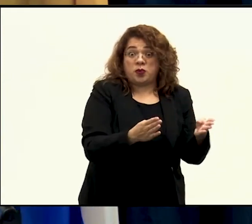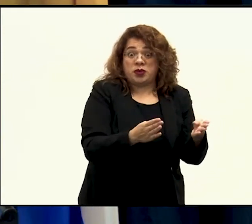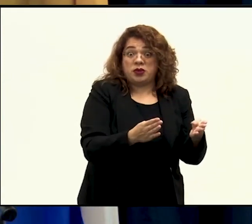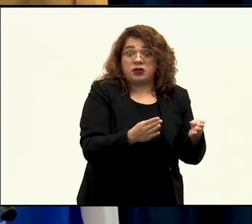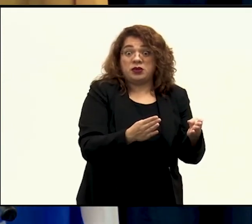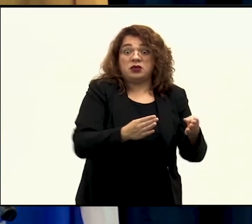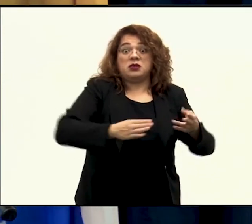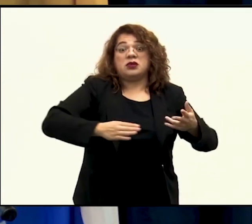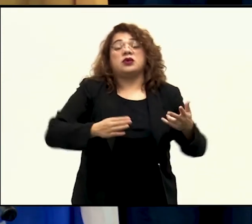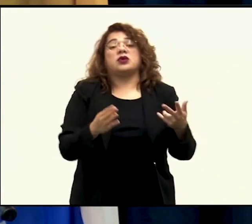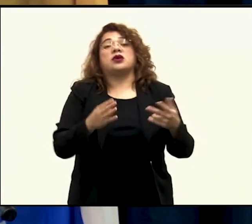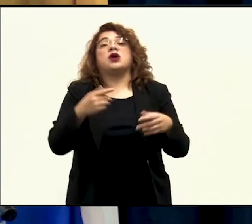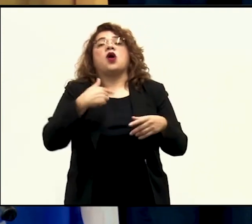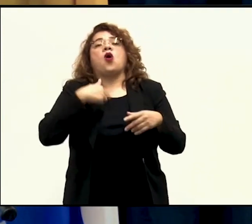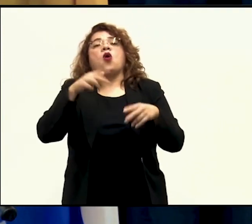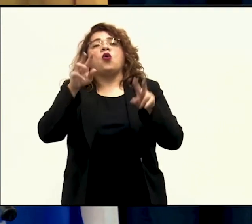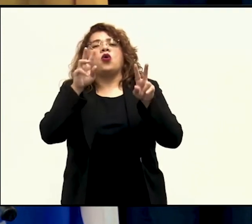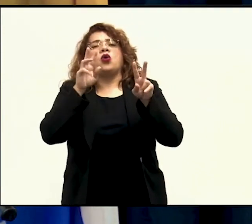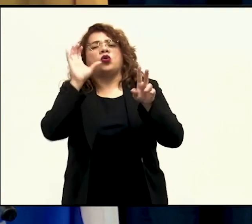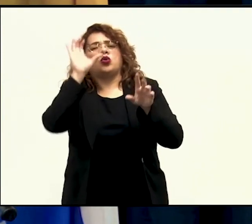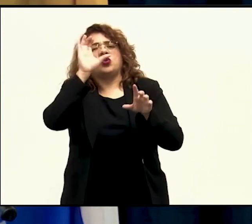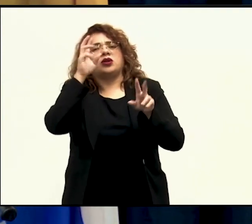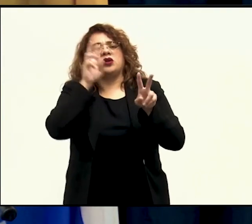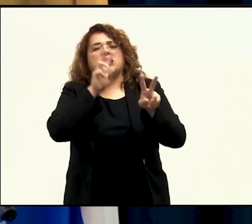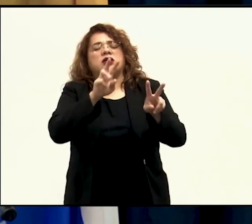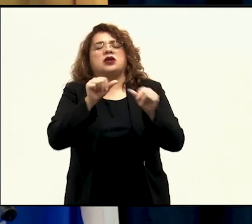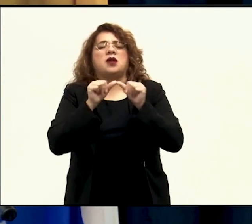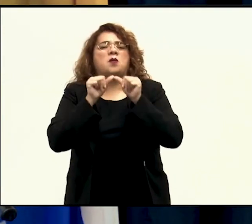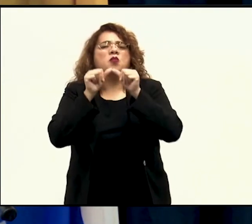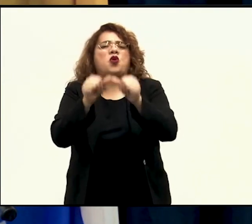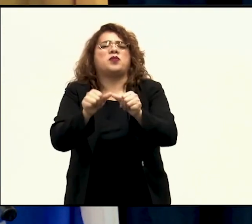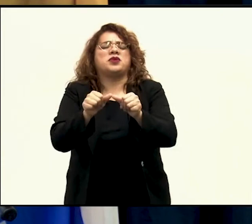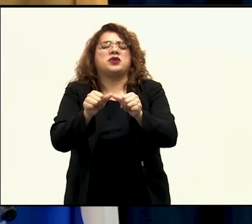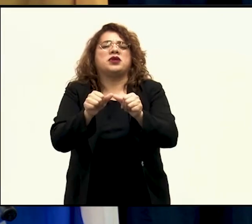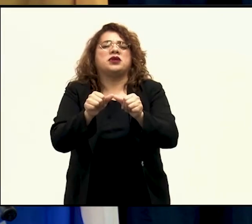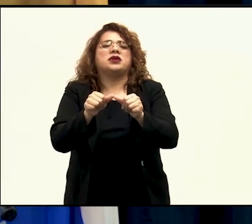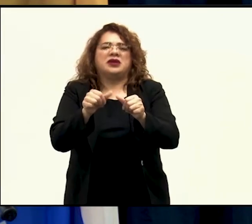We're looking at creating some more permanency around some of these clinics that we have,